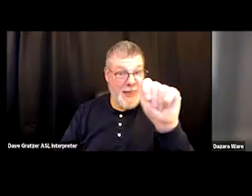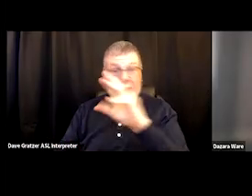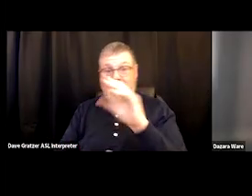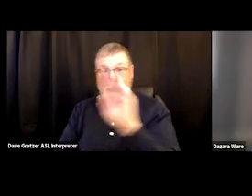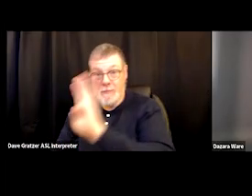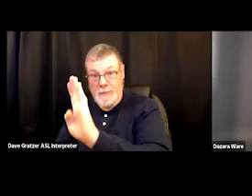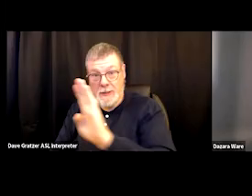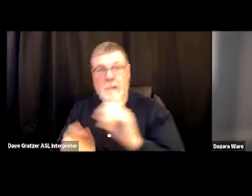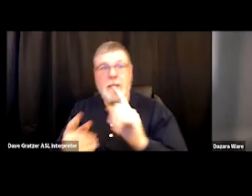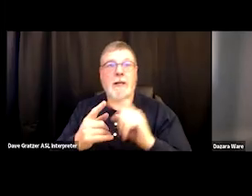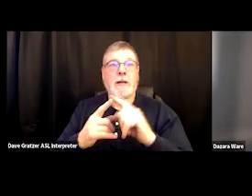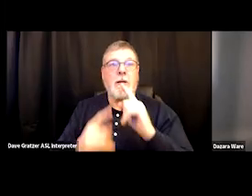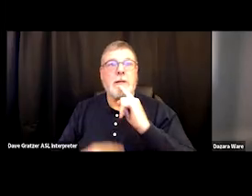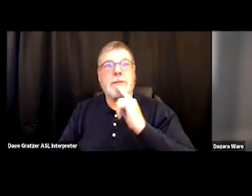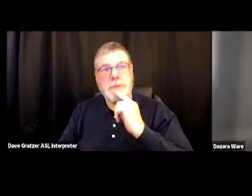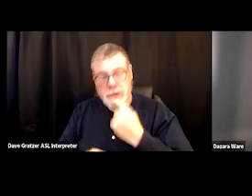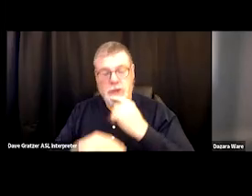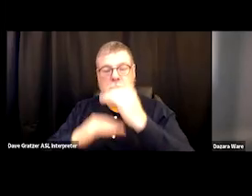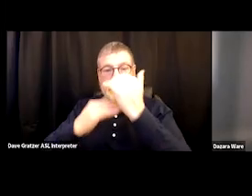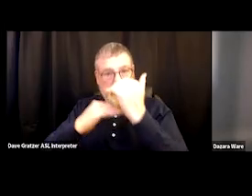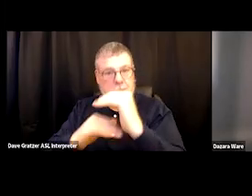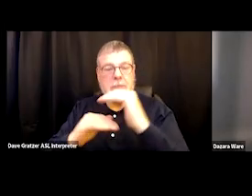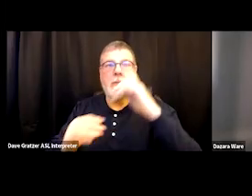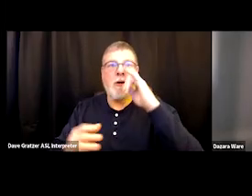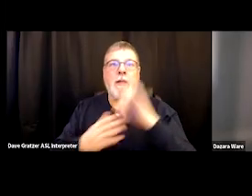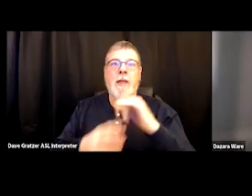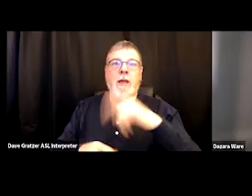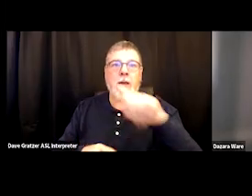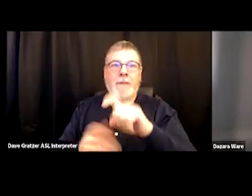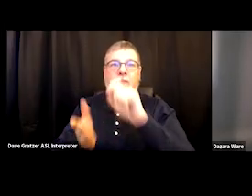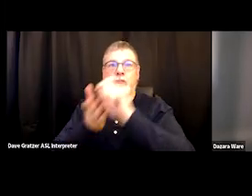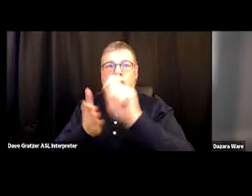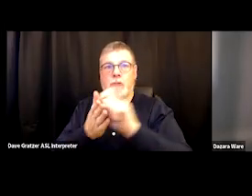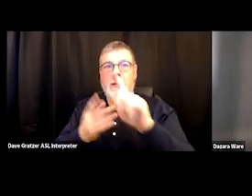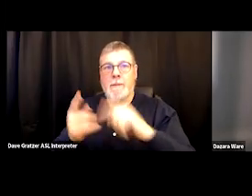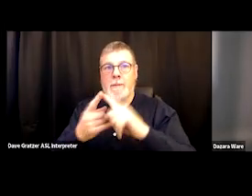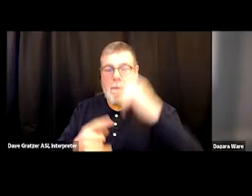extreme limitations in one of the following. And so you would continue to write about the mental health disorder,